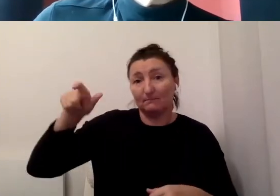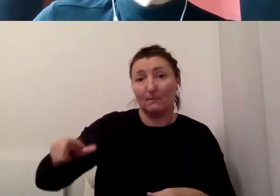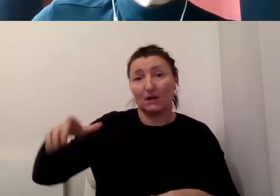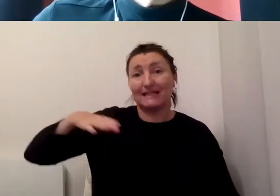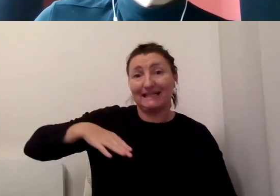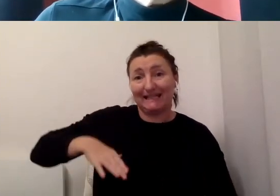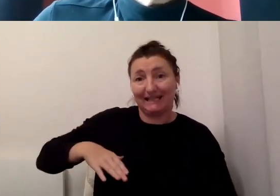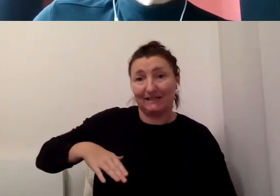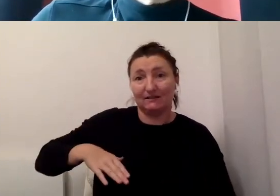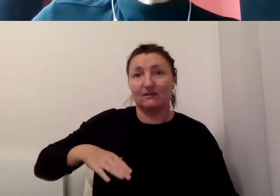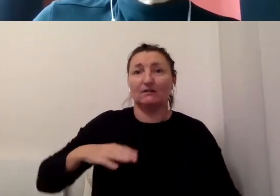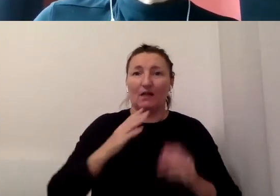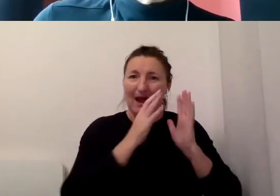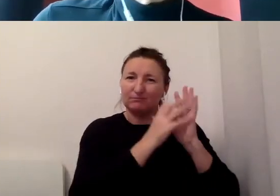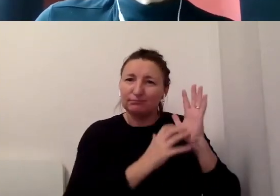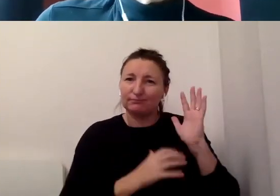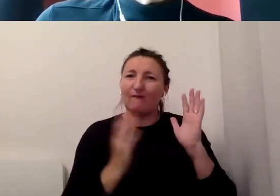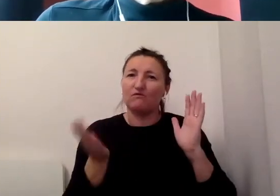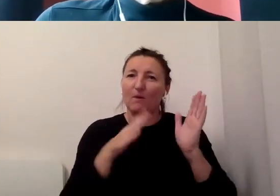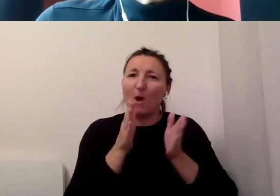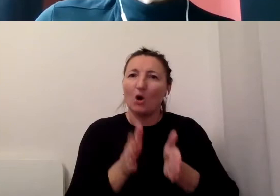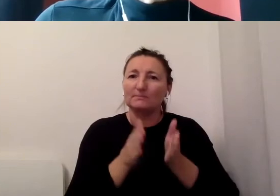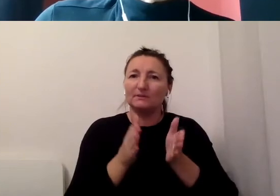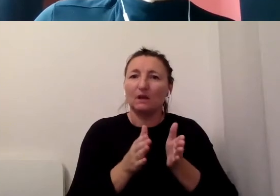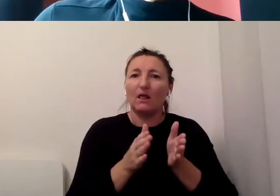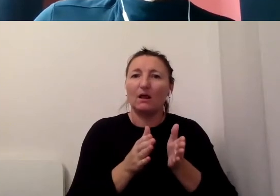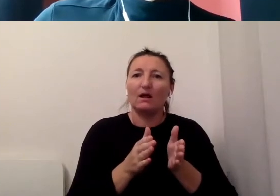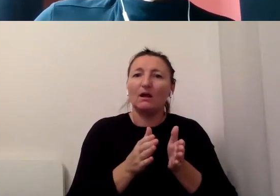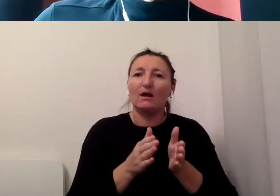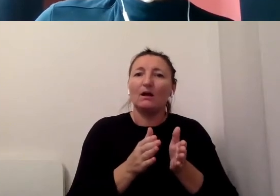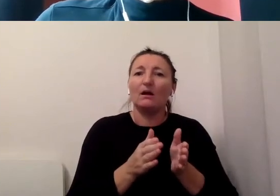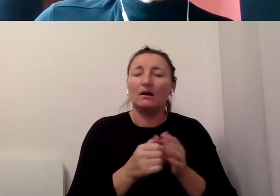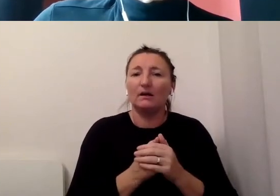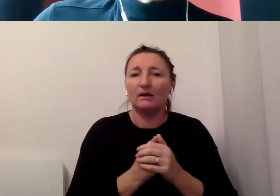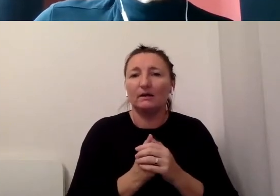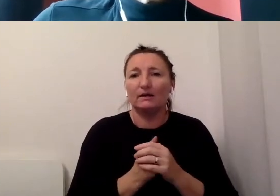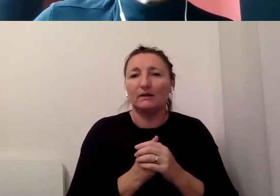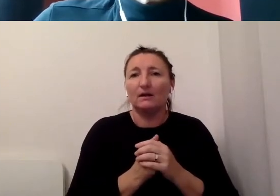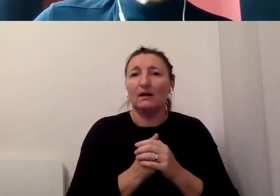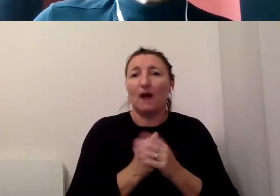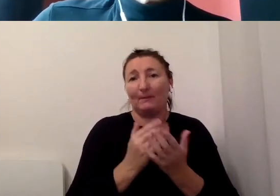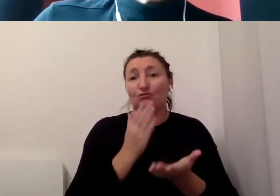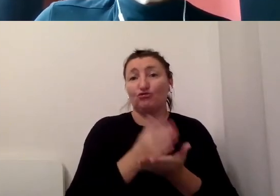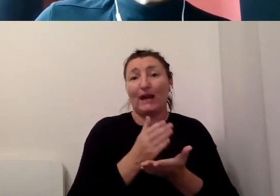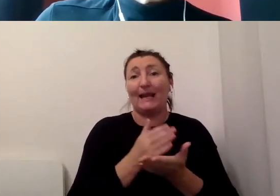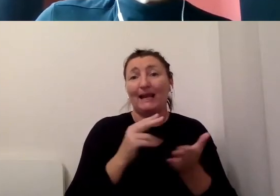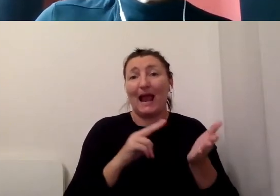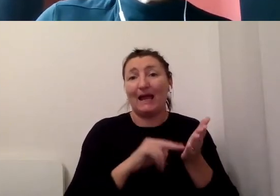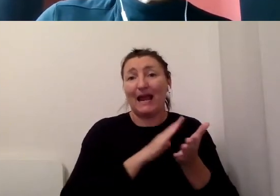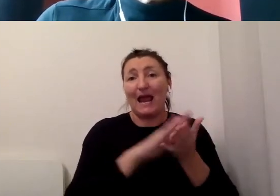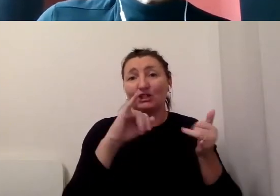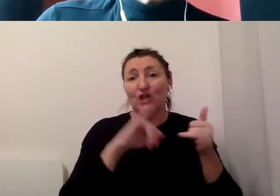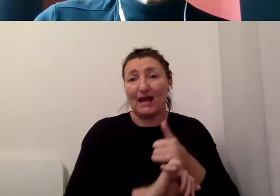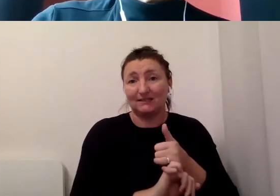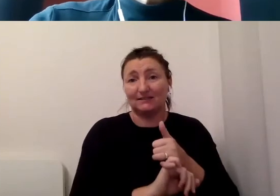But you know, primarily I suppose it comes under the umbrella of the NHS and social services,